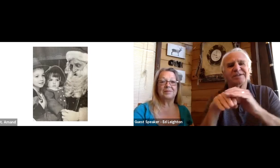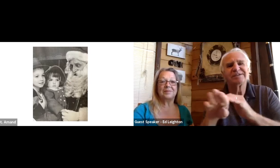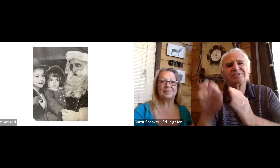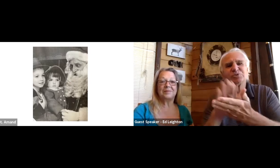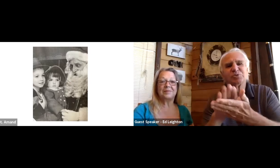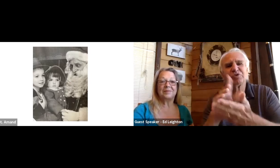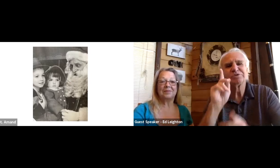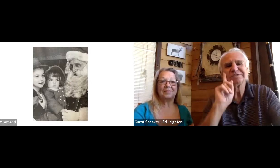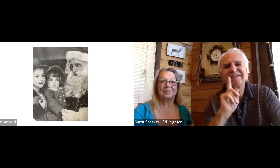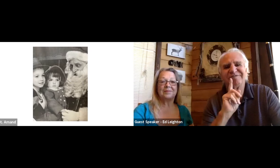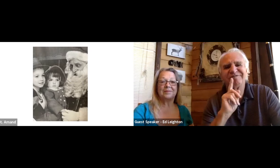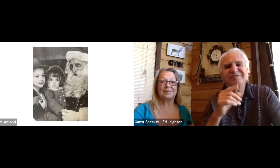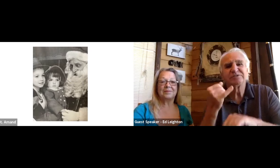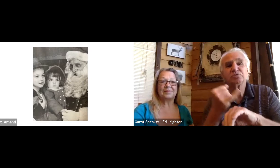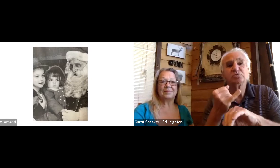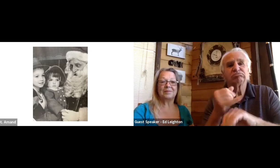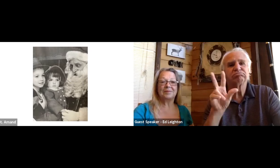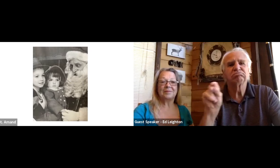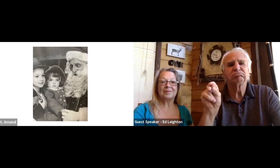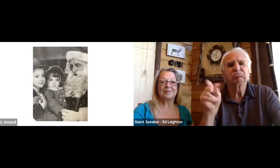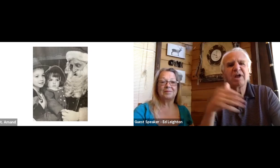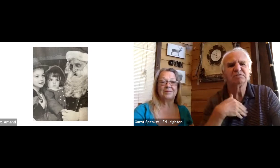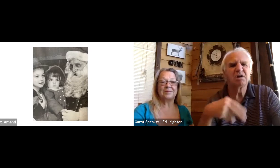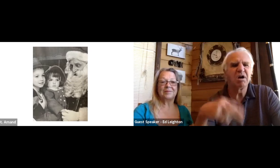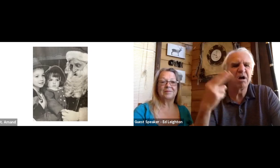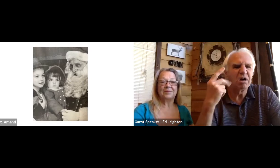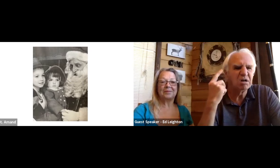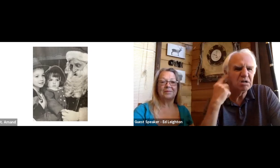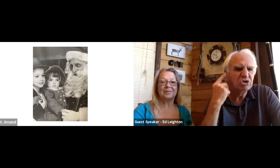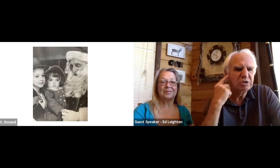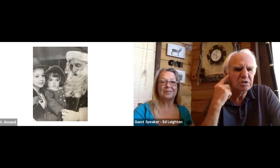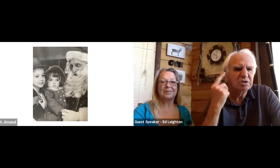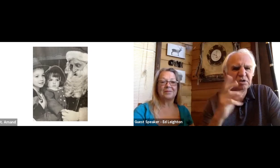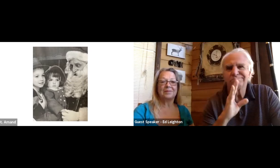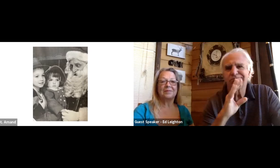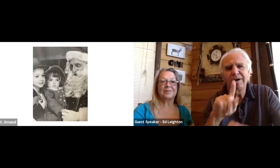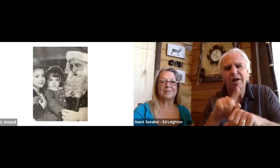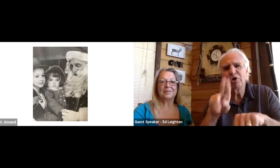and then Jeanine tried to get into the school there again, the School for the Deaf, but they said, "No,